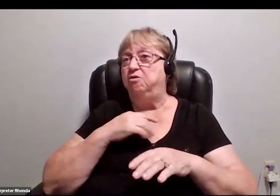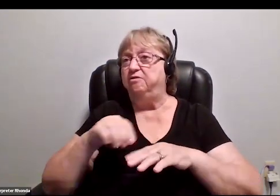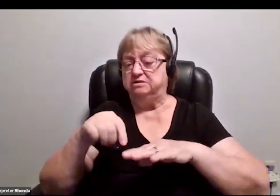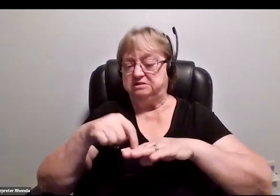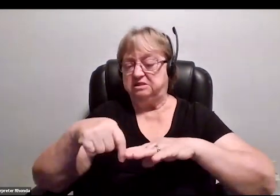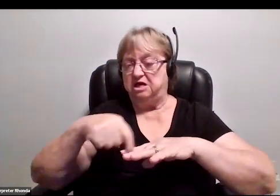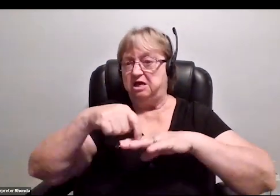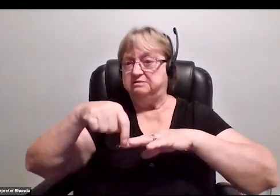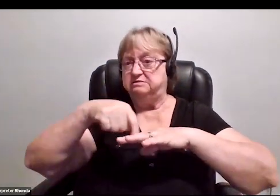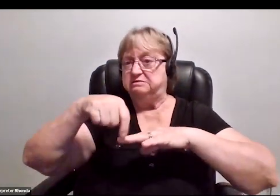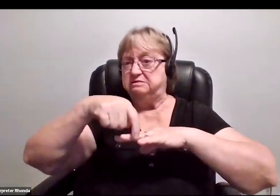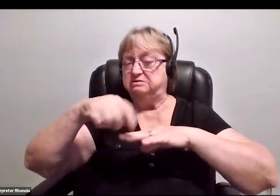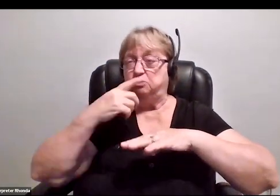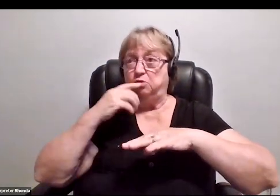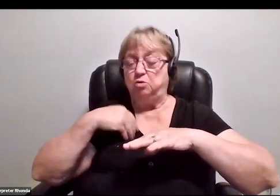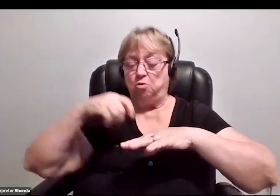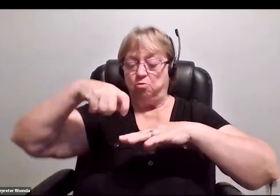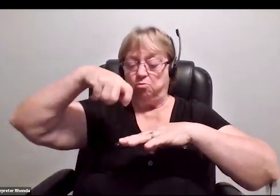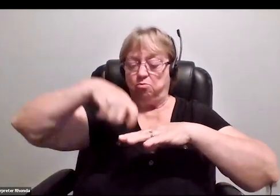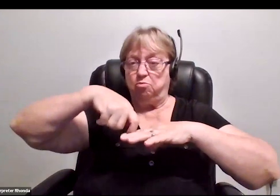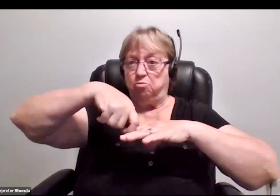so your sample goes in the right spot in your gel.